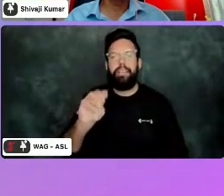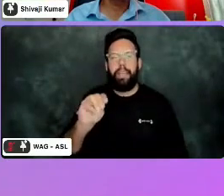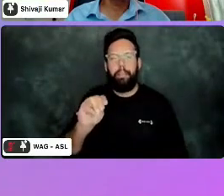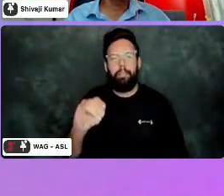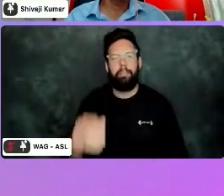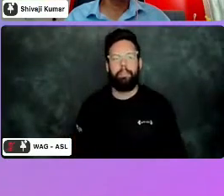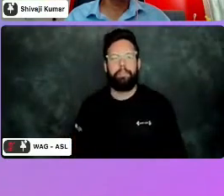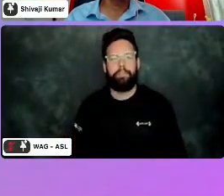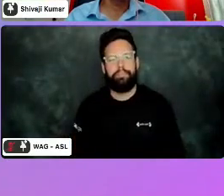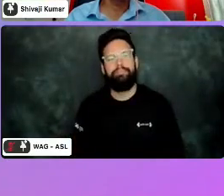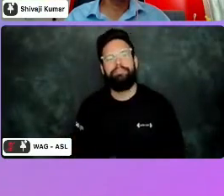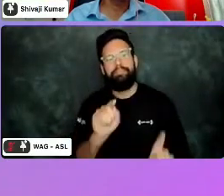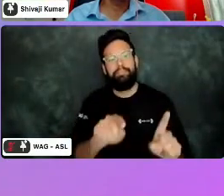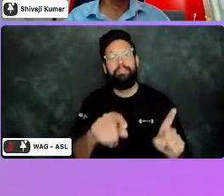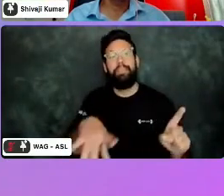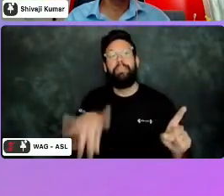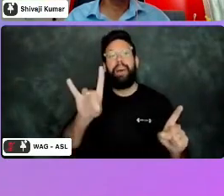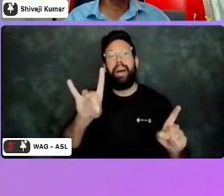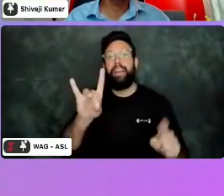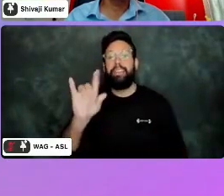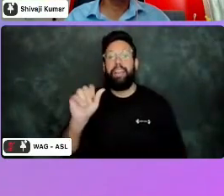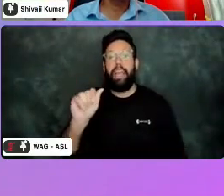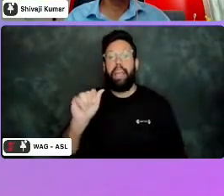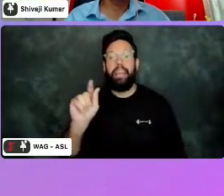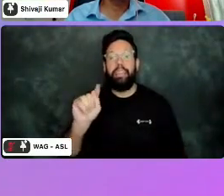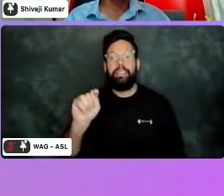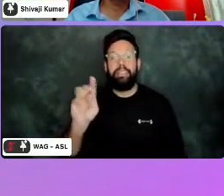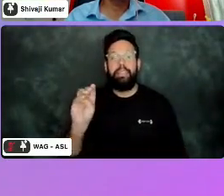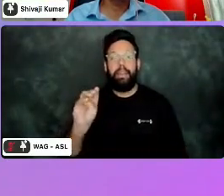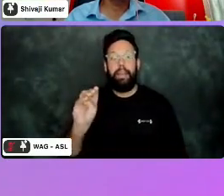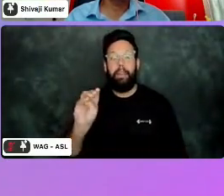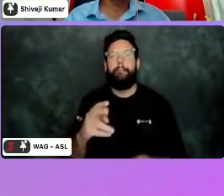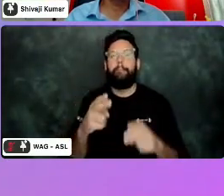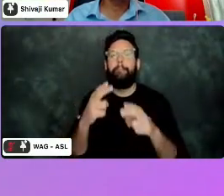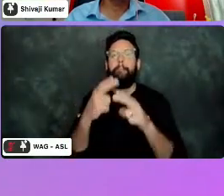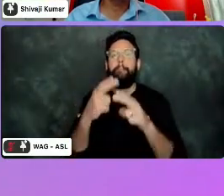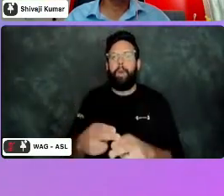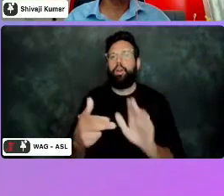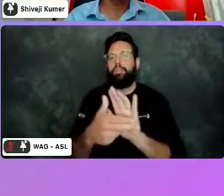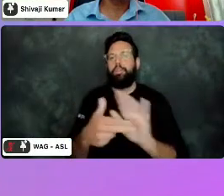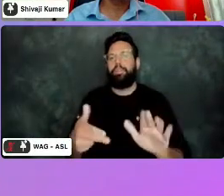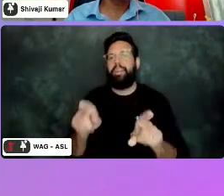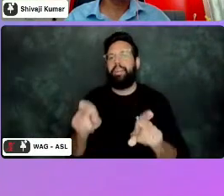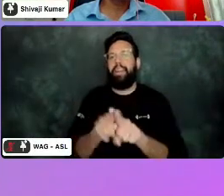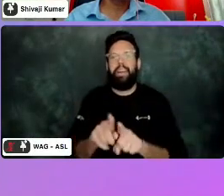So this Find an ATM link is marked up as a div. When you click it, it actually opens up Google Maps